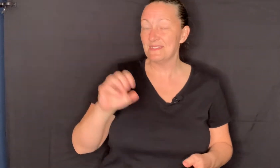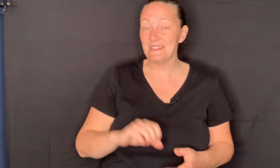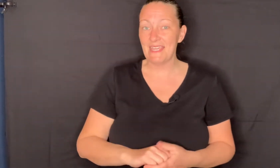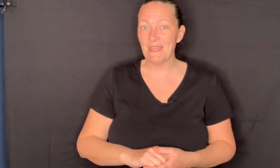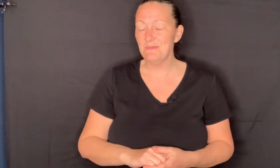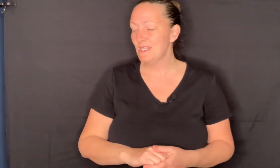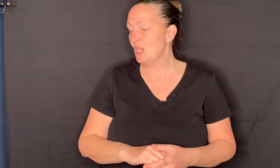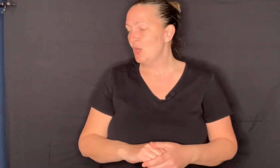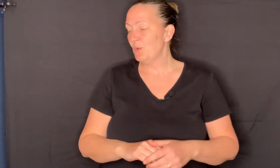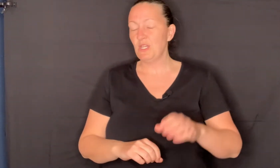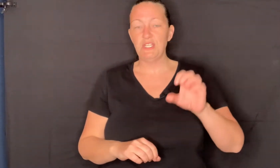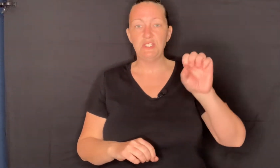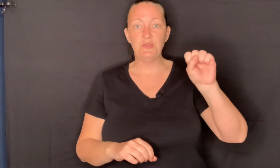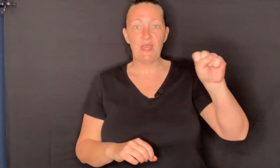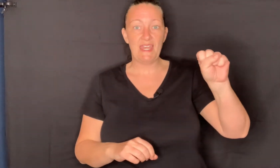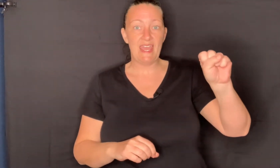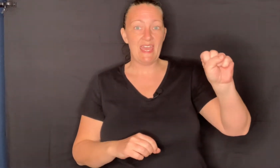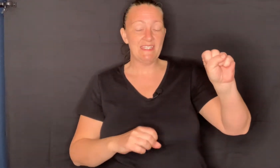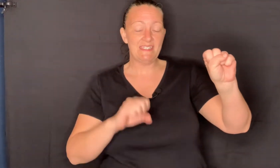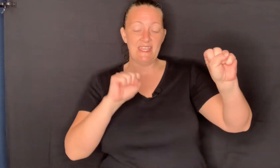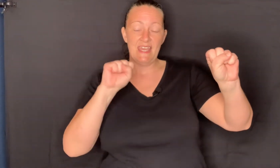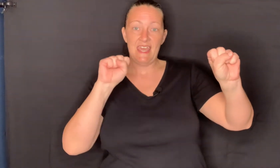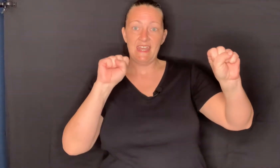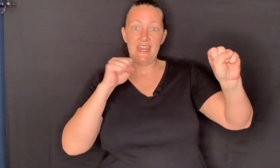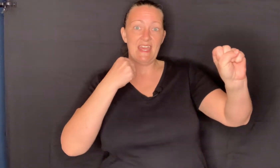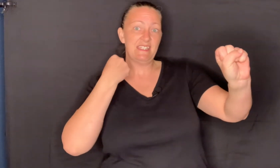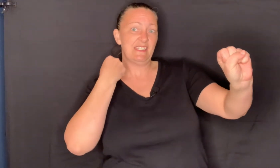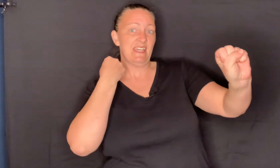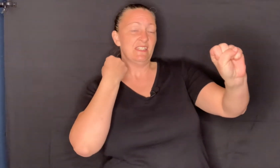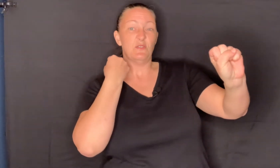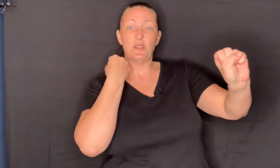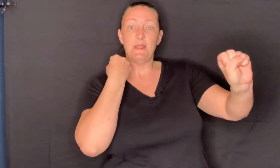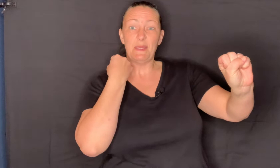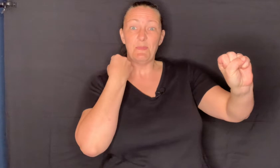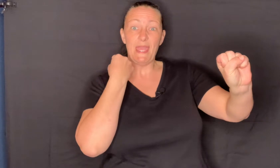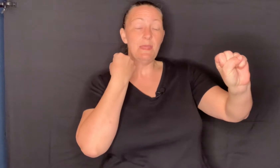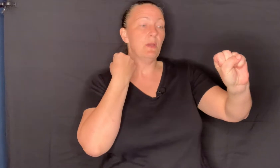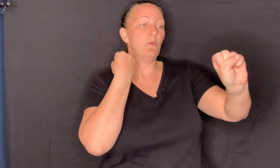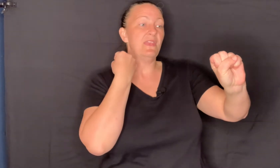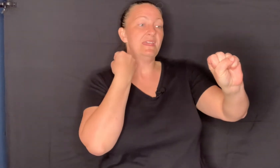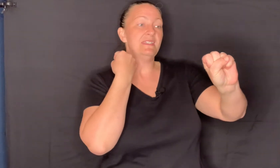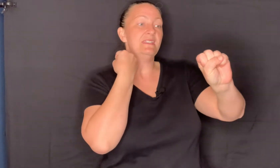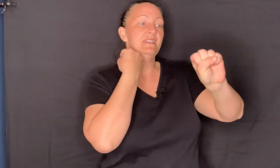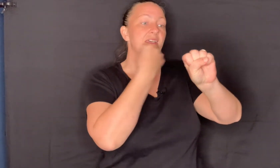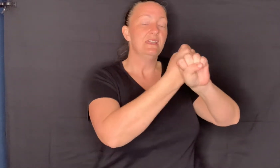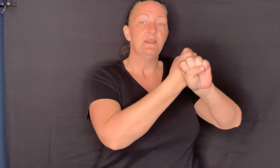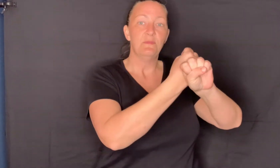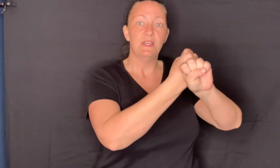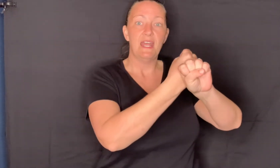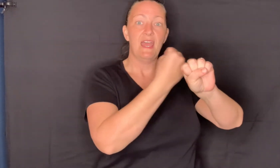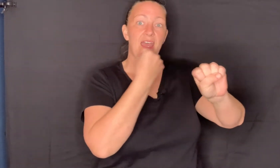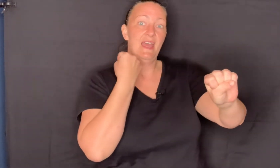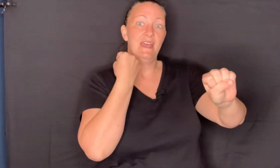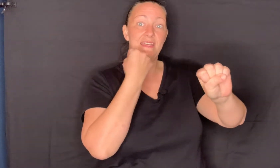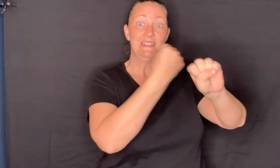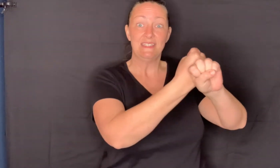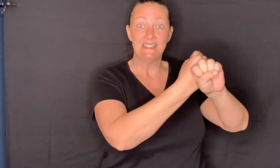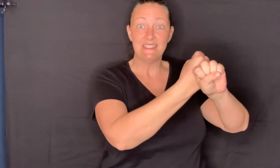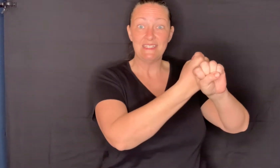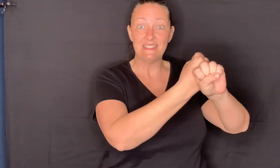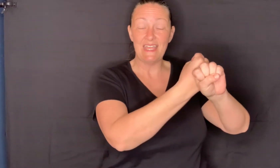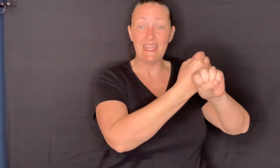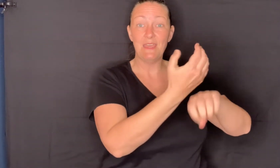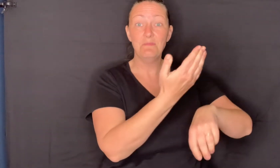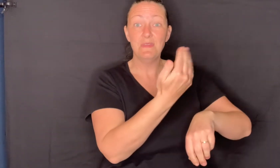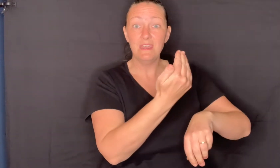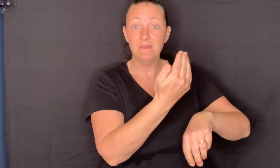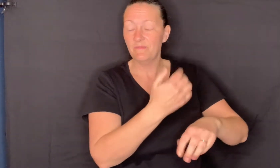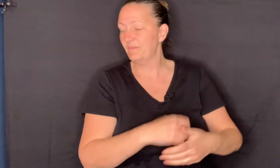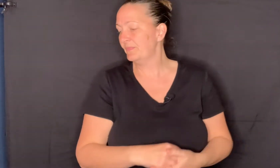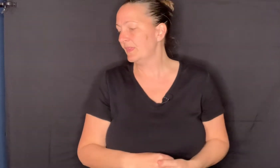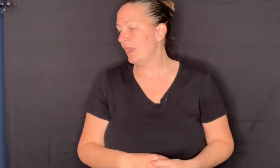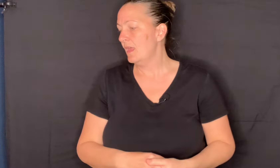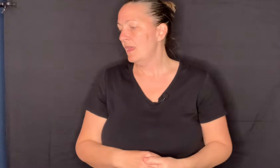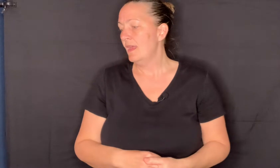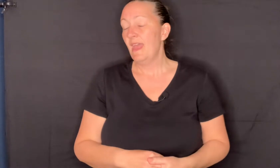Slammed we are going to do an S and an S going to be like Bang but with S's we are going to slammed.